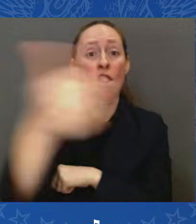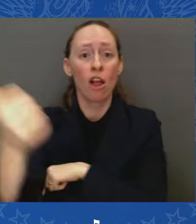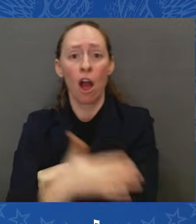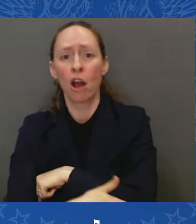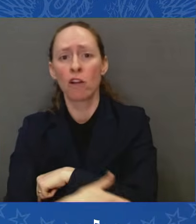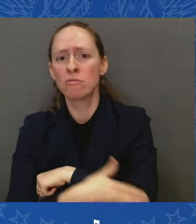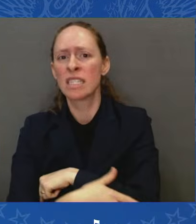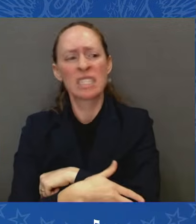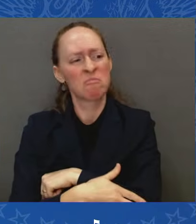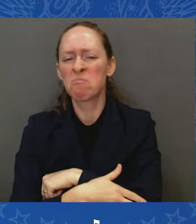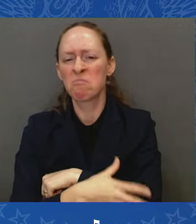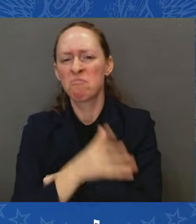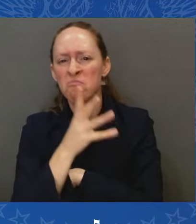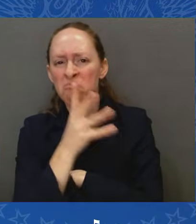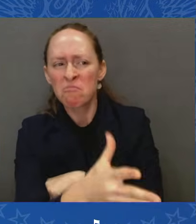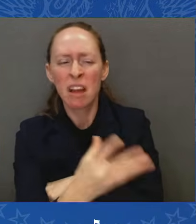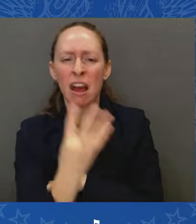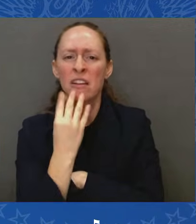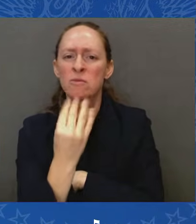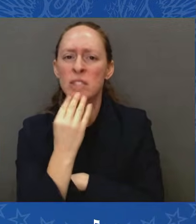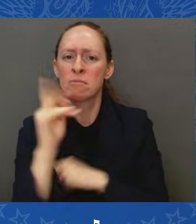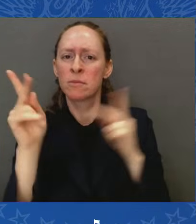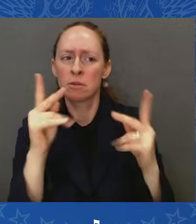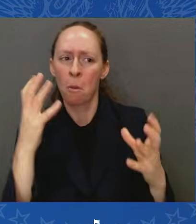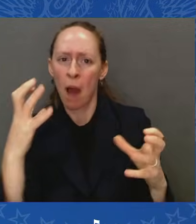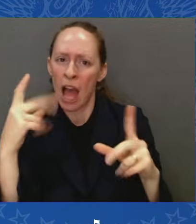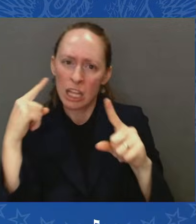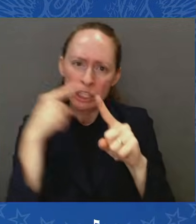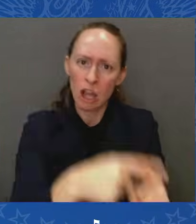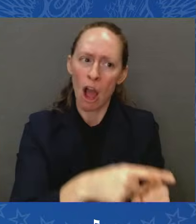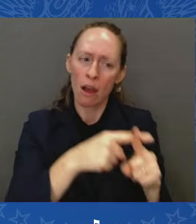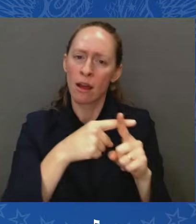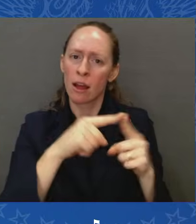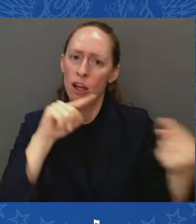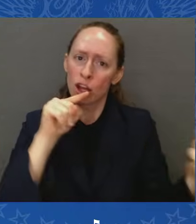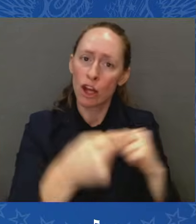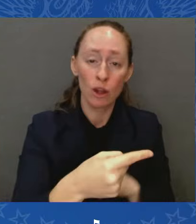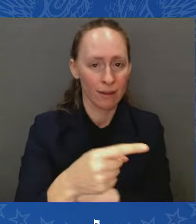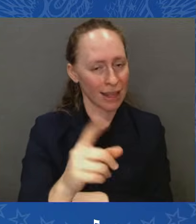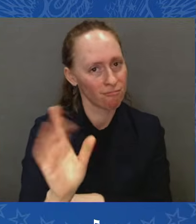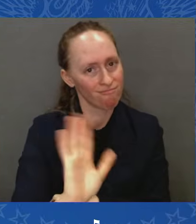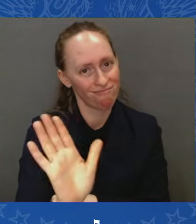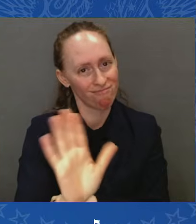Since this terrorist attack -- terrorist attack took place, we have seen it described as Israel's 9/11.